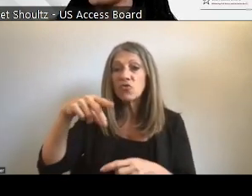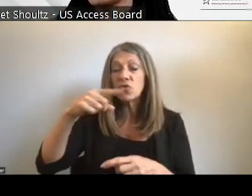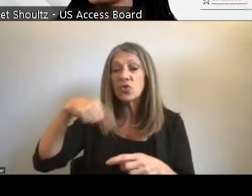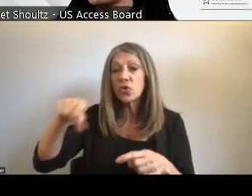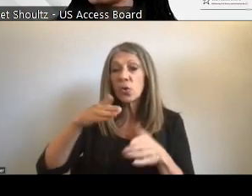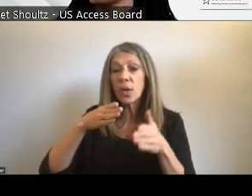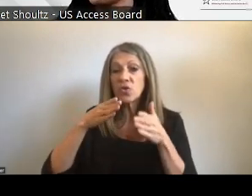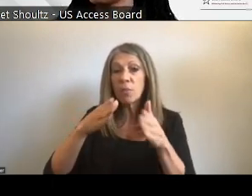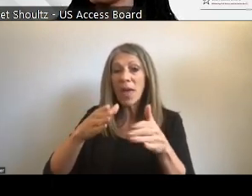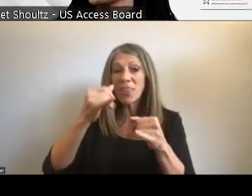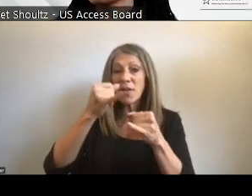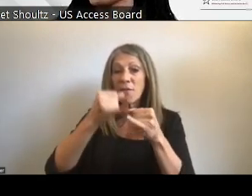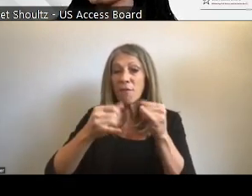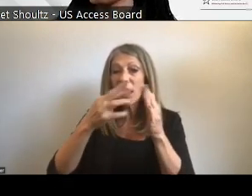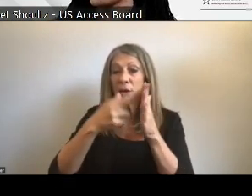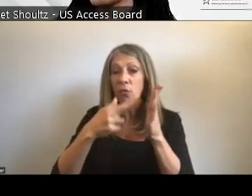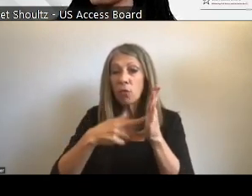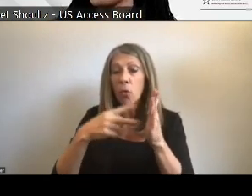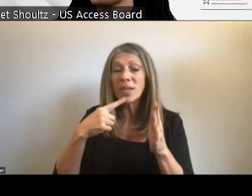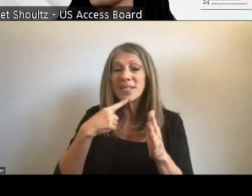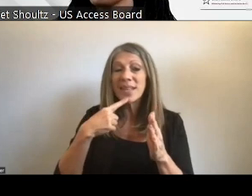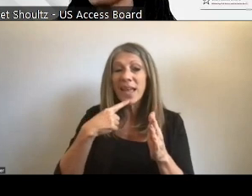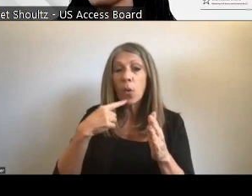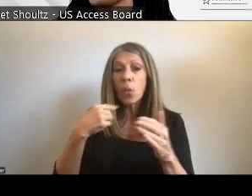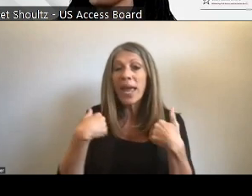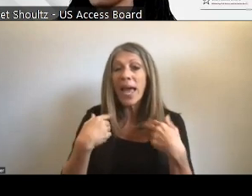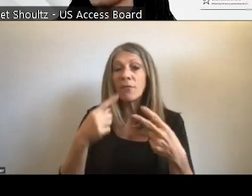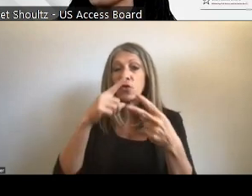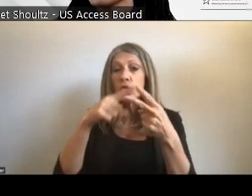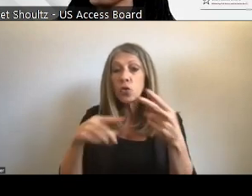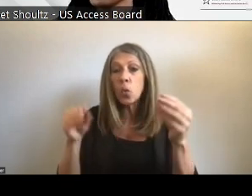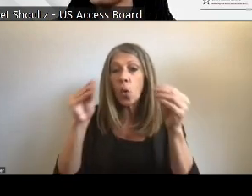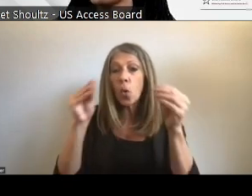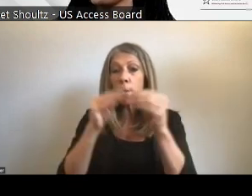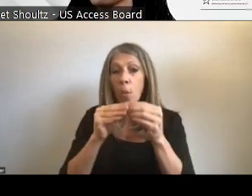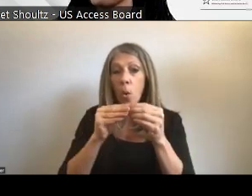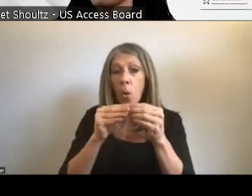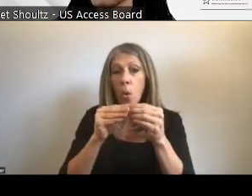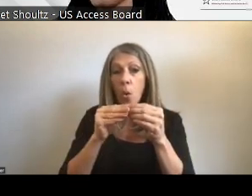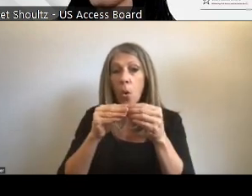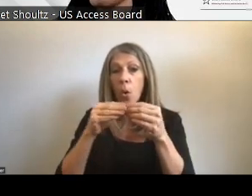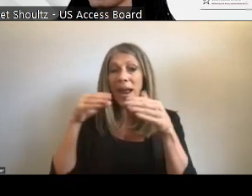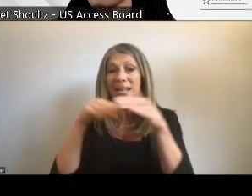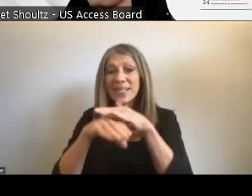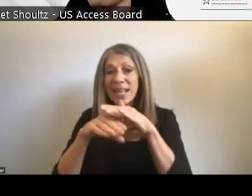In the final rule, we specify that where you have two or more accessible parallel on-street parking spaces